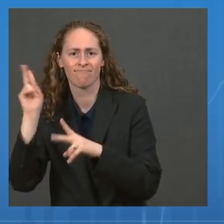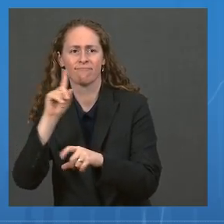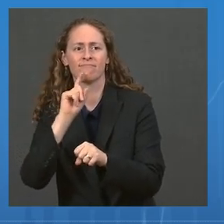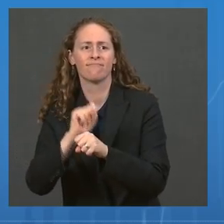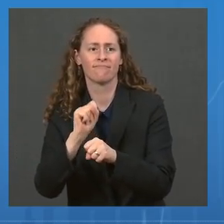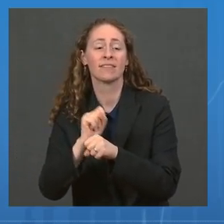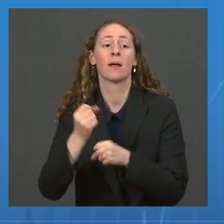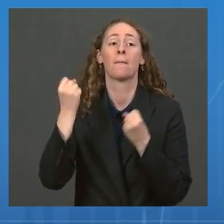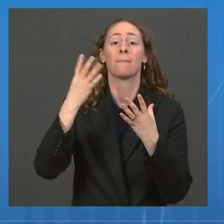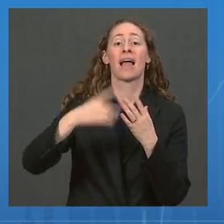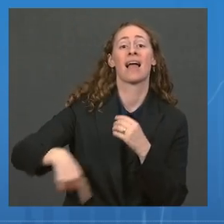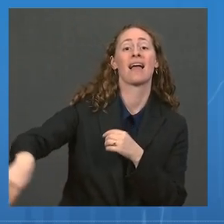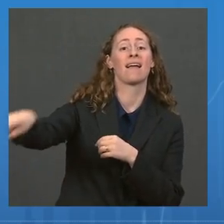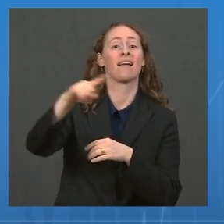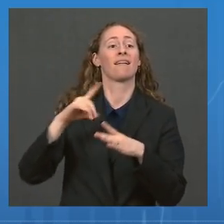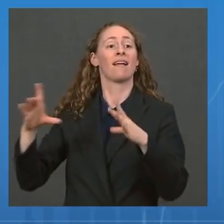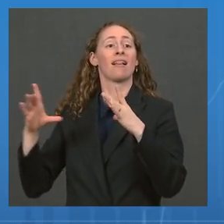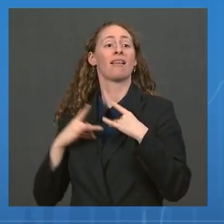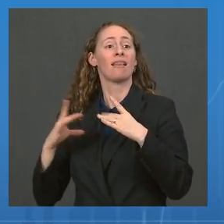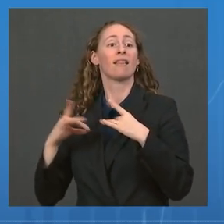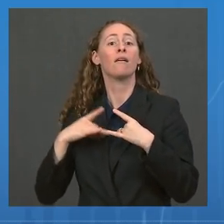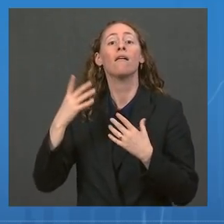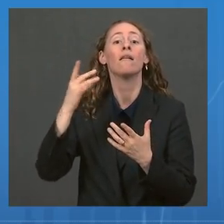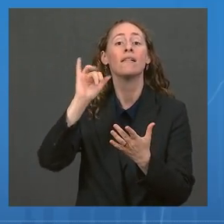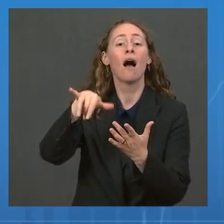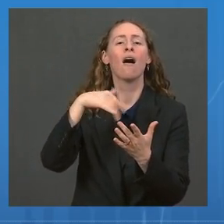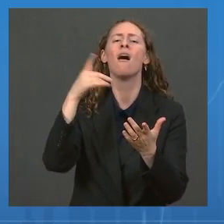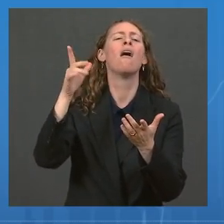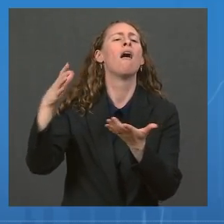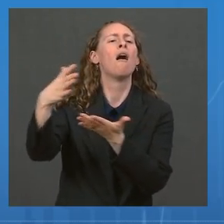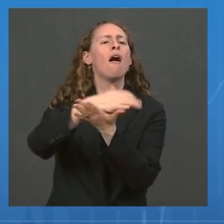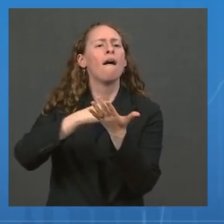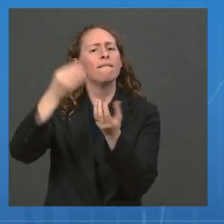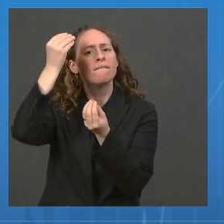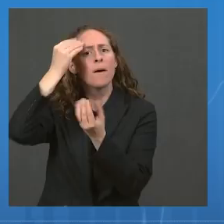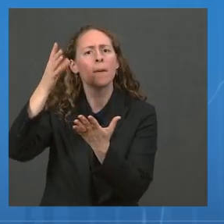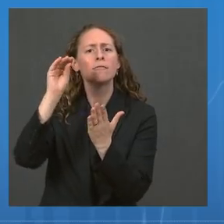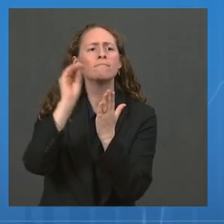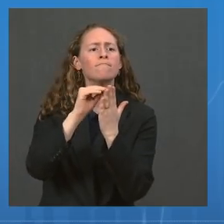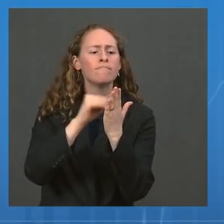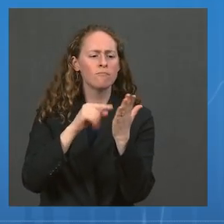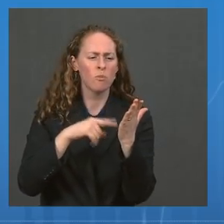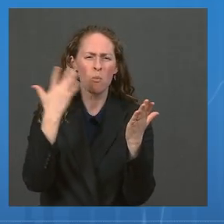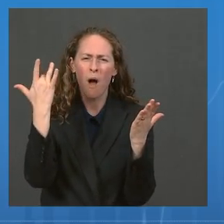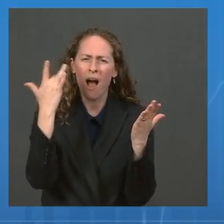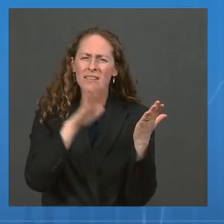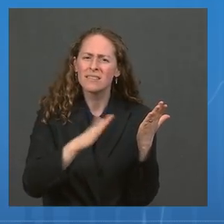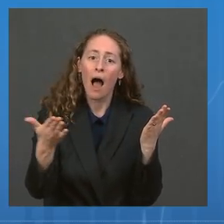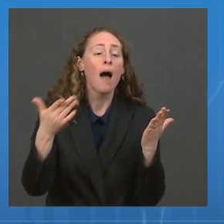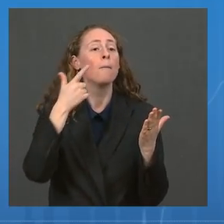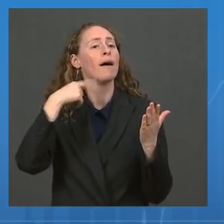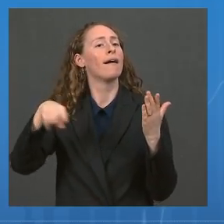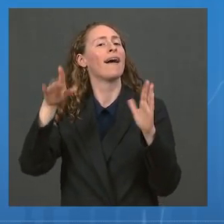reflected in these reports are people who are unvaccinated. Vaccination provides the best possible protection